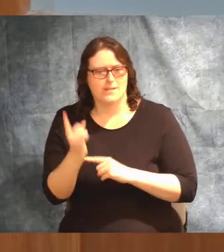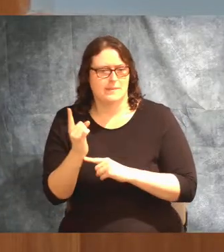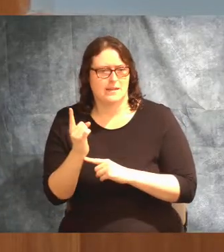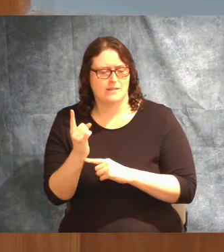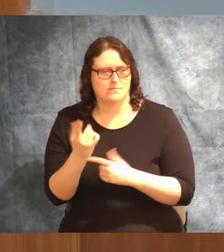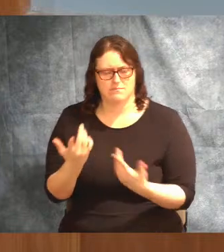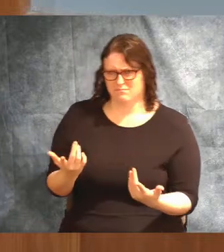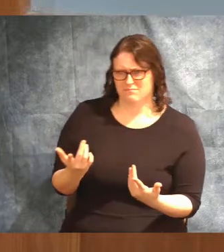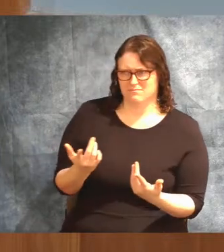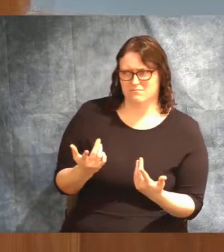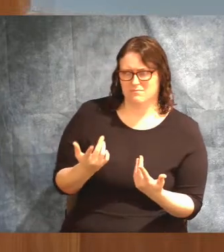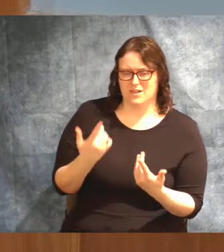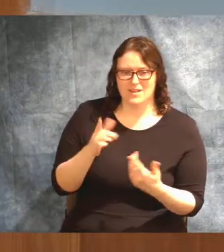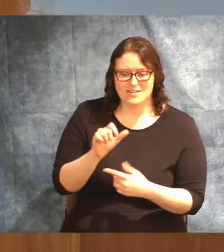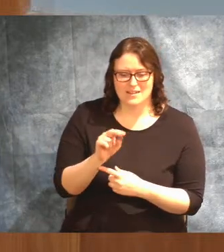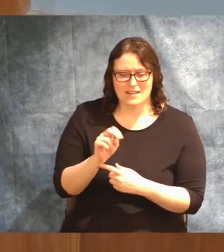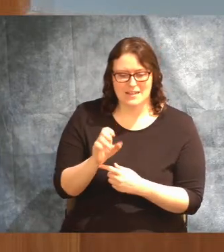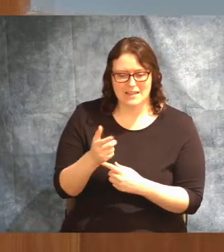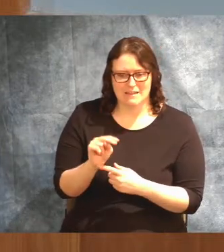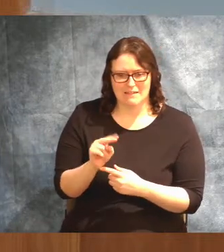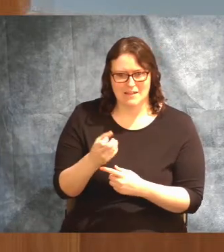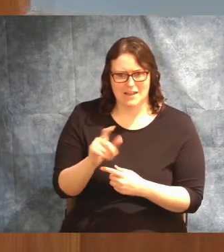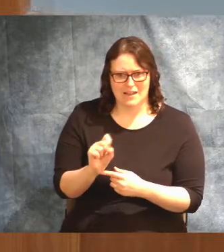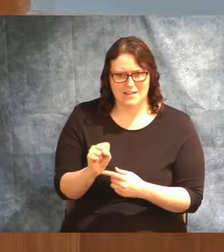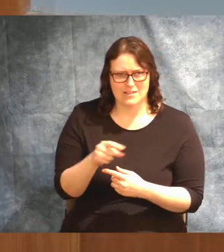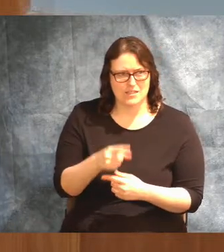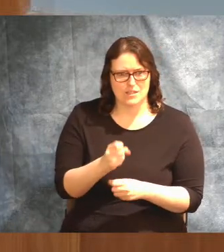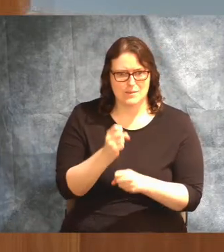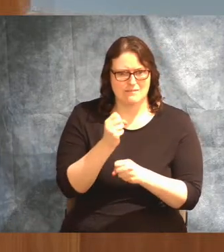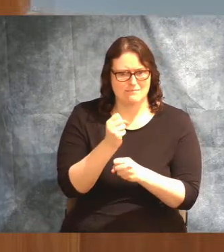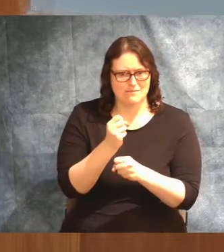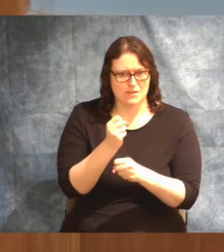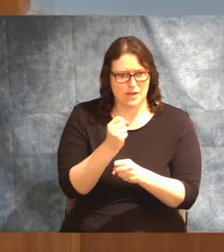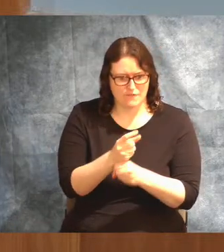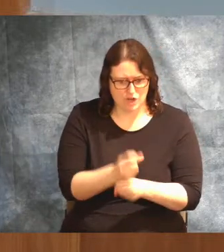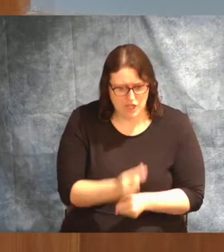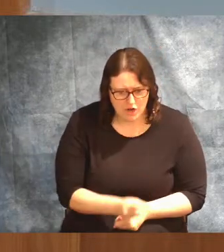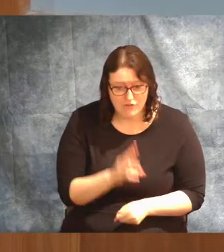It's a predominately black community. He's had this event six years, no incidents. This is